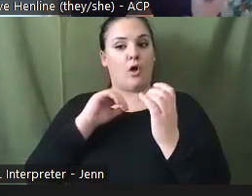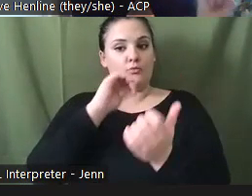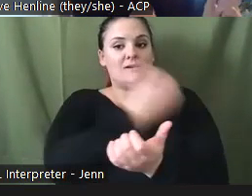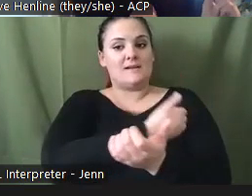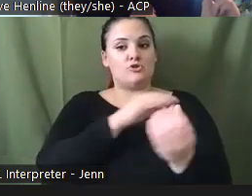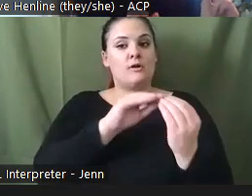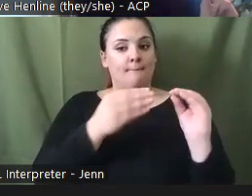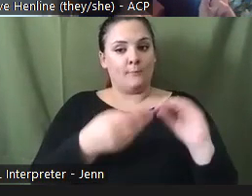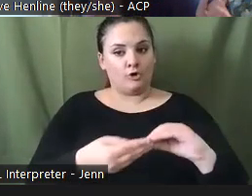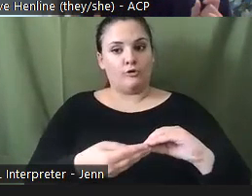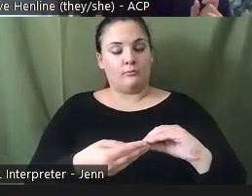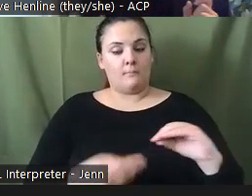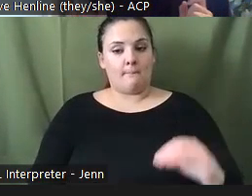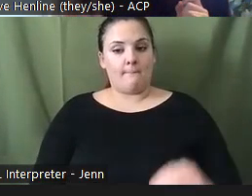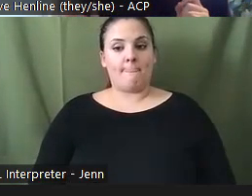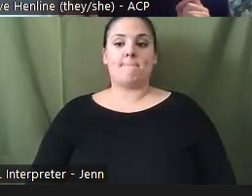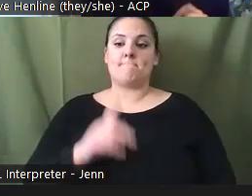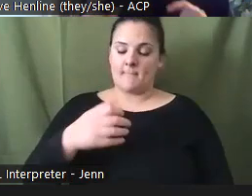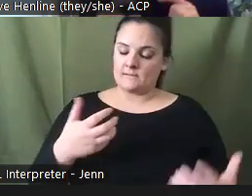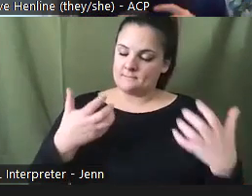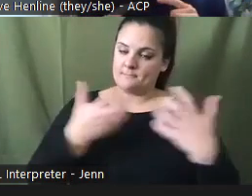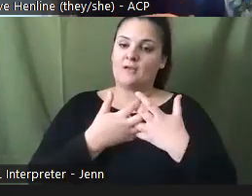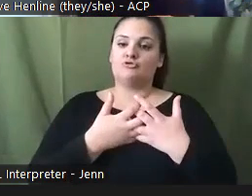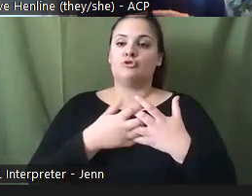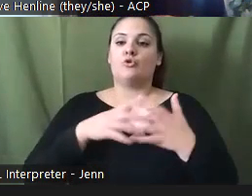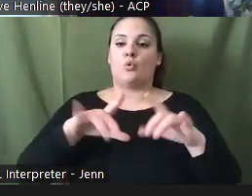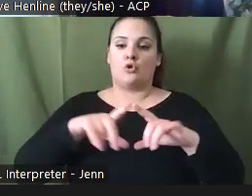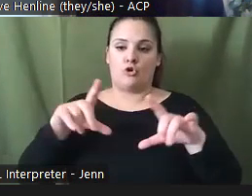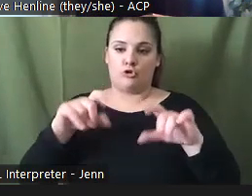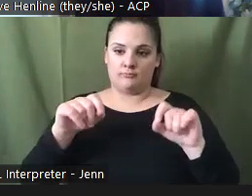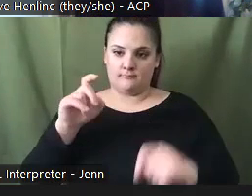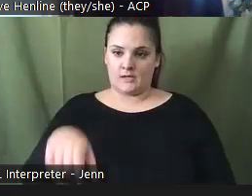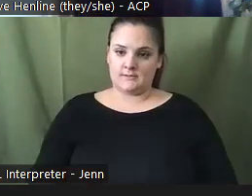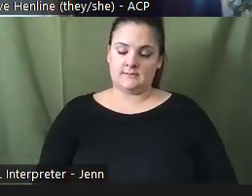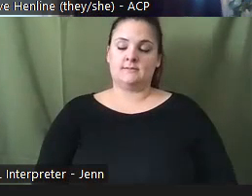of the ballot matching the number on your authorization card that I showed earlier.